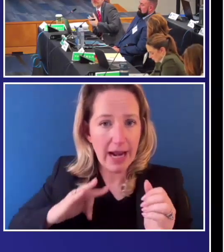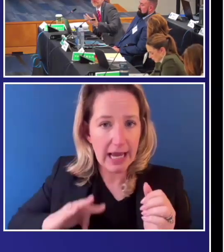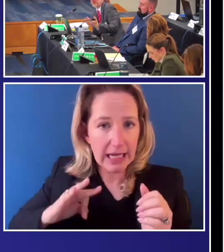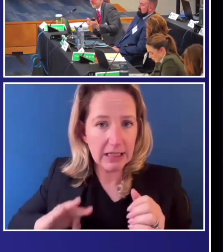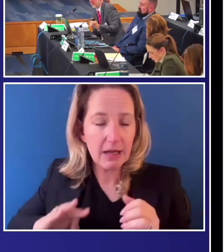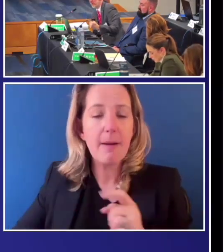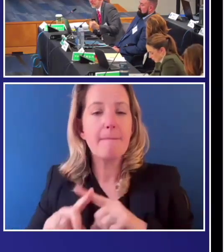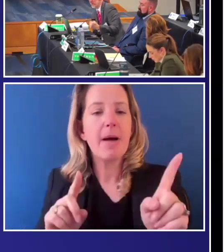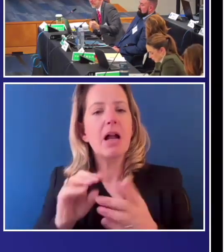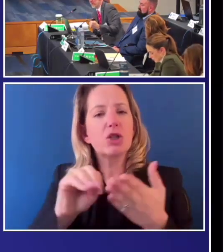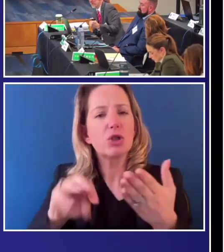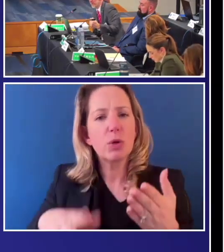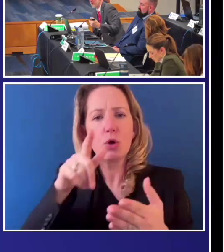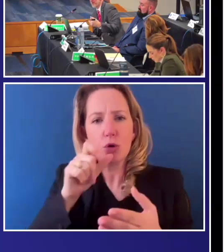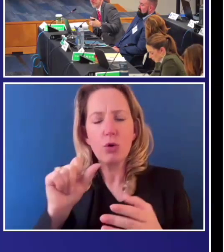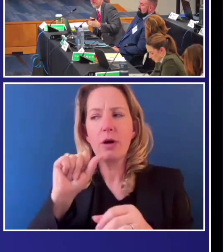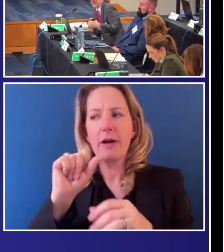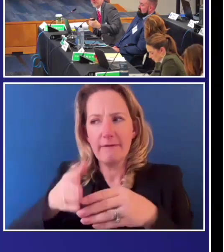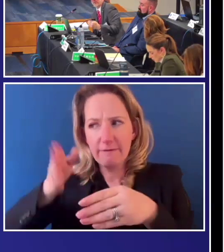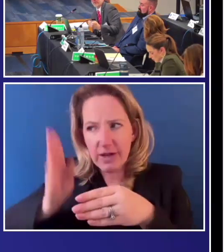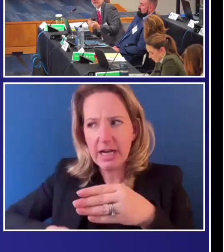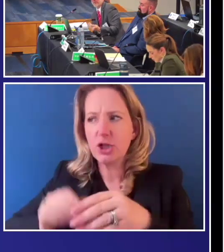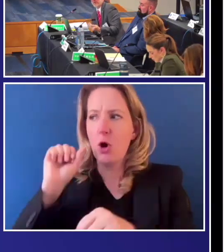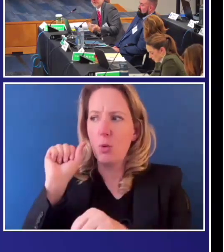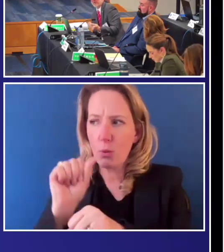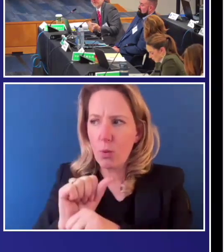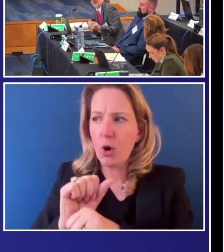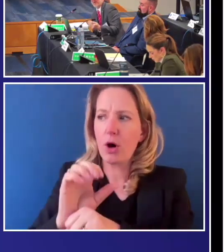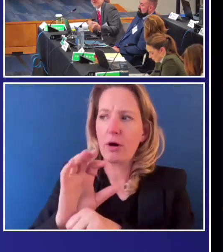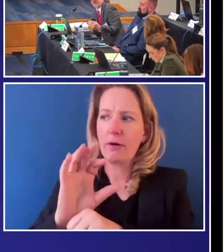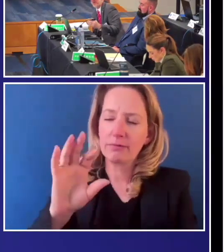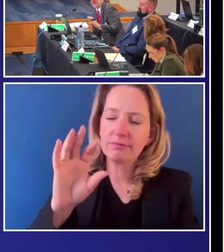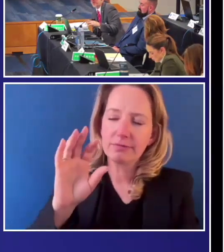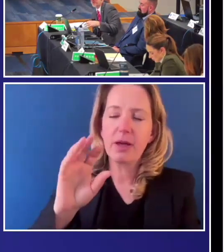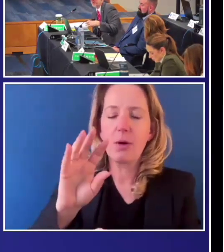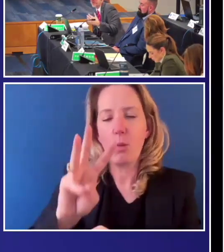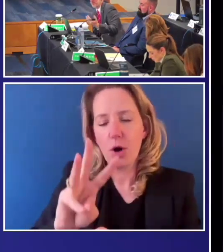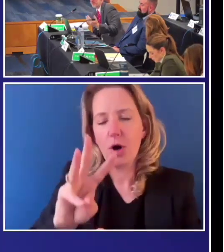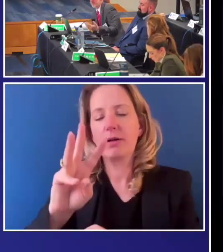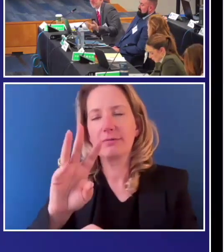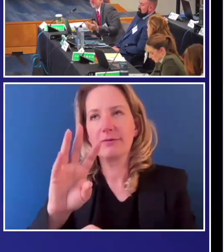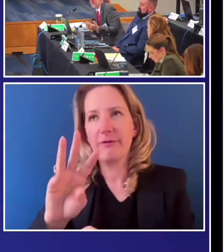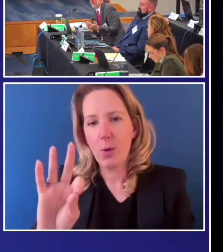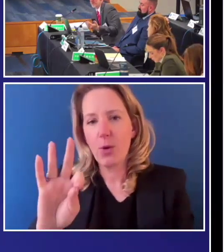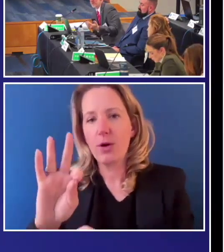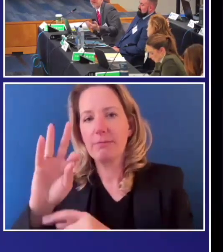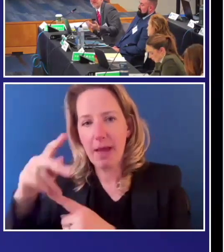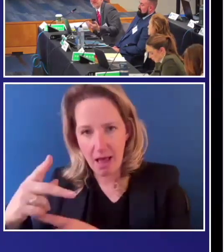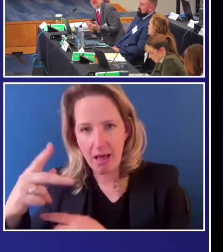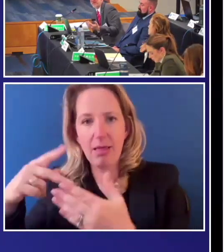finishes that Workforce Pell program would then report their own wages as an educational attainment level within ACS,